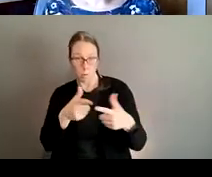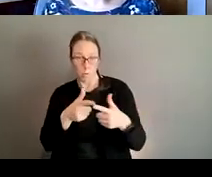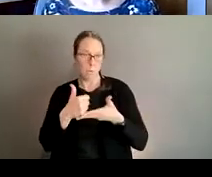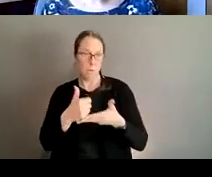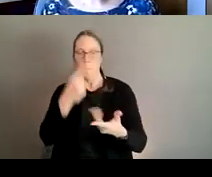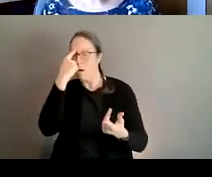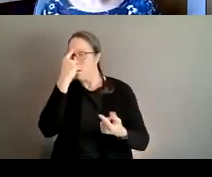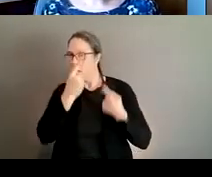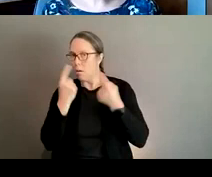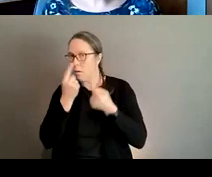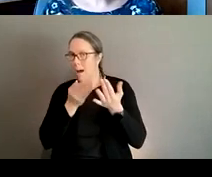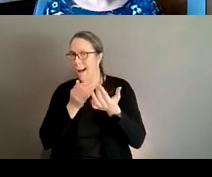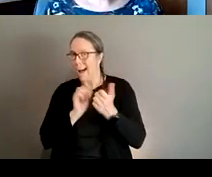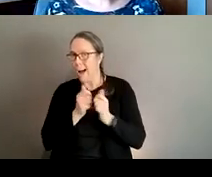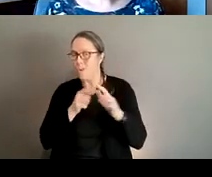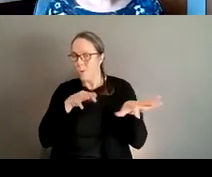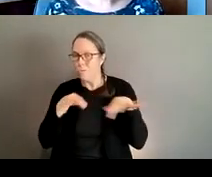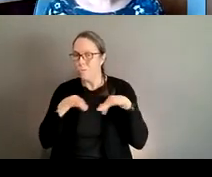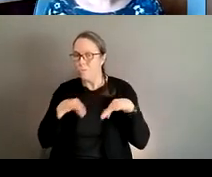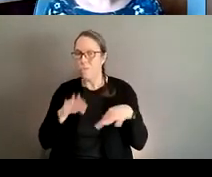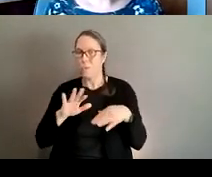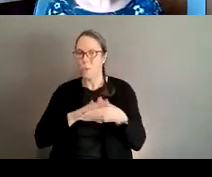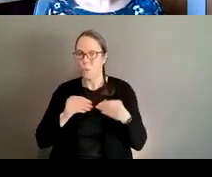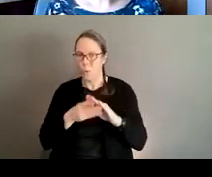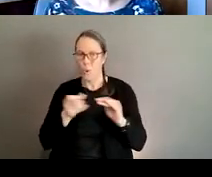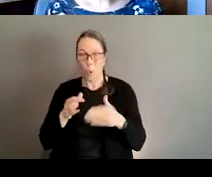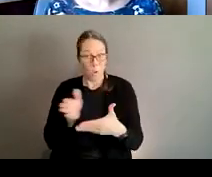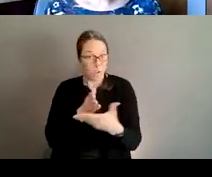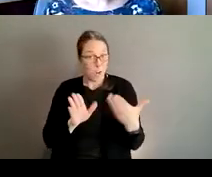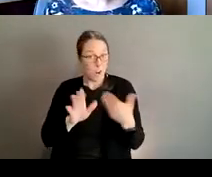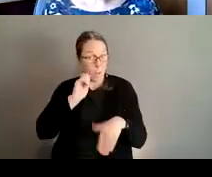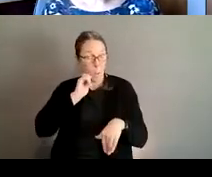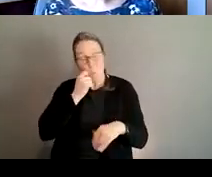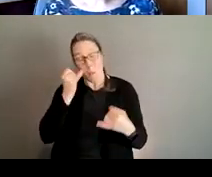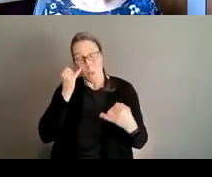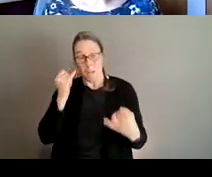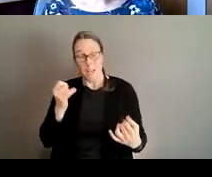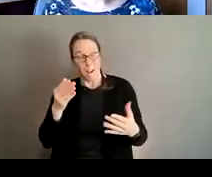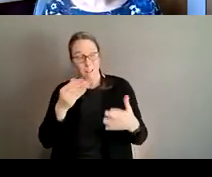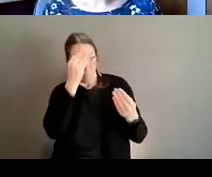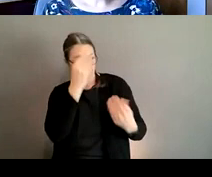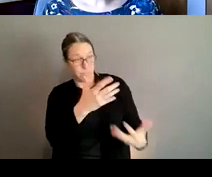to tell that story or share that cool idea with everybody who comes to the conference.